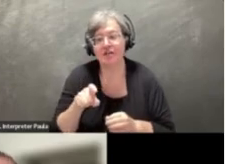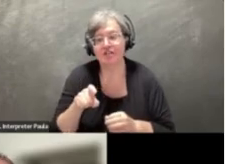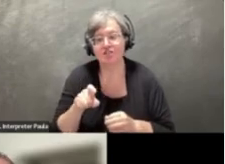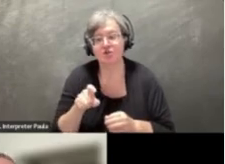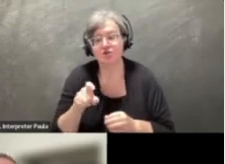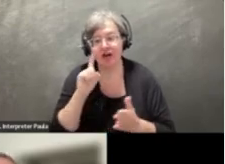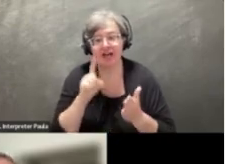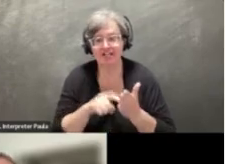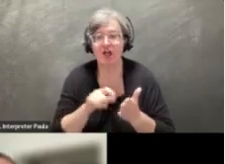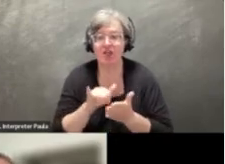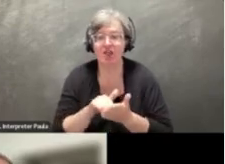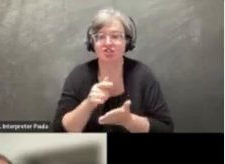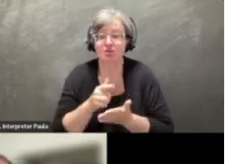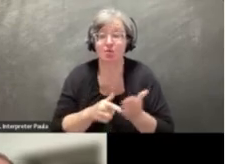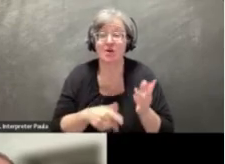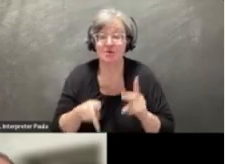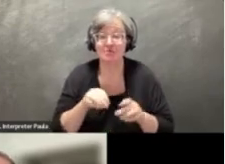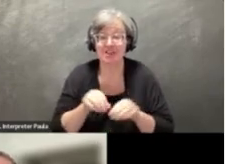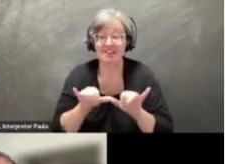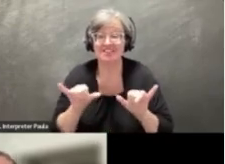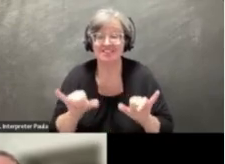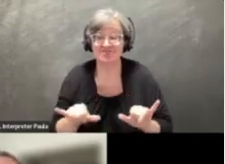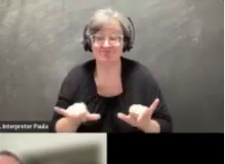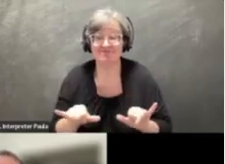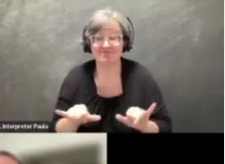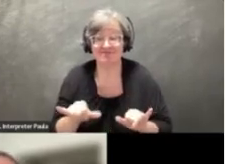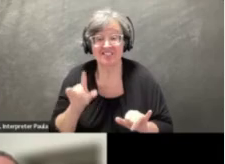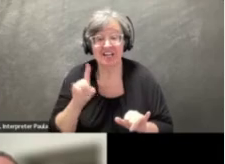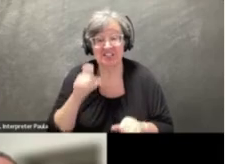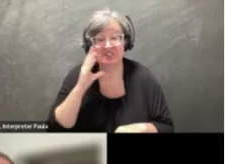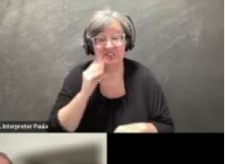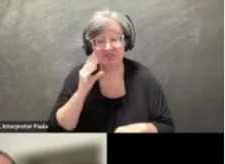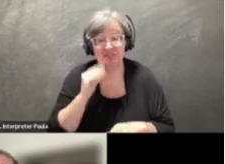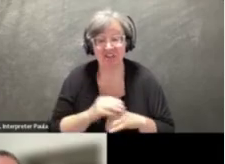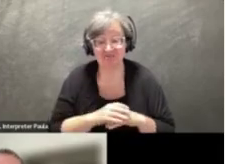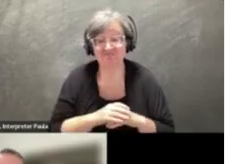that's what people in the system have had to deal with, just to